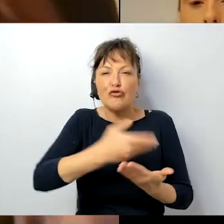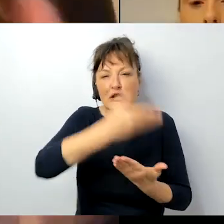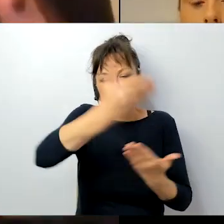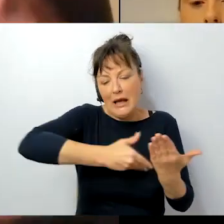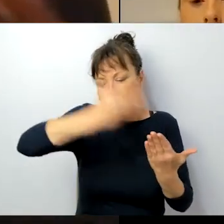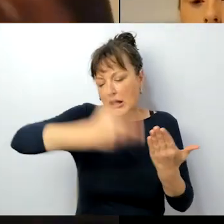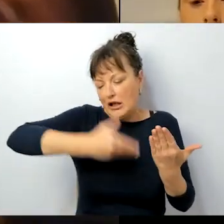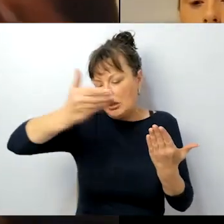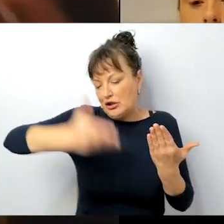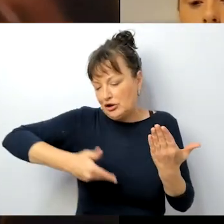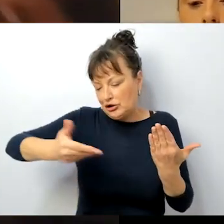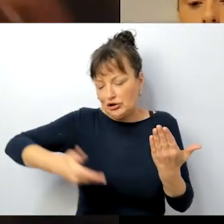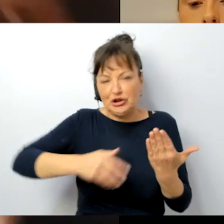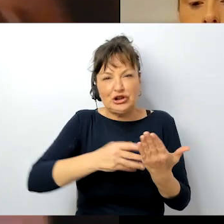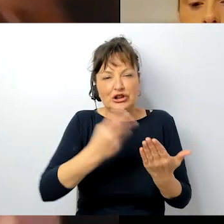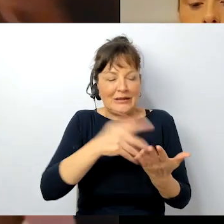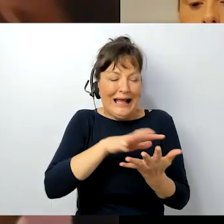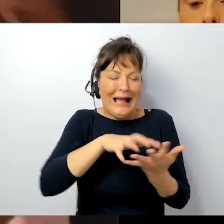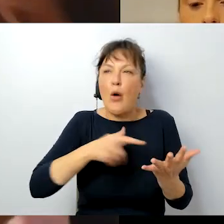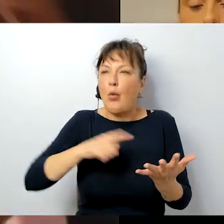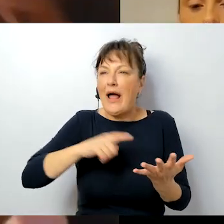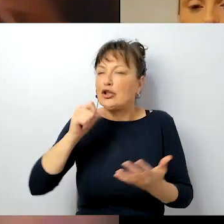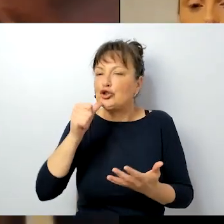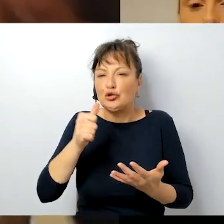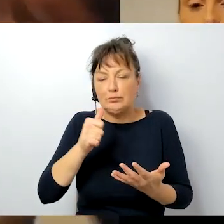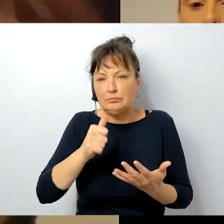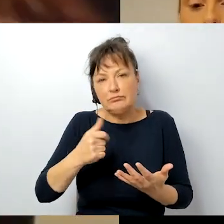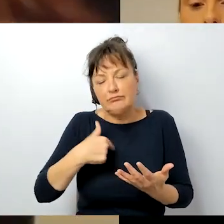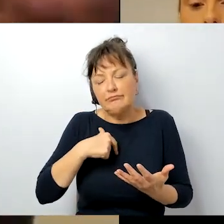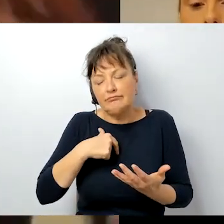if someone had written a three-page essay about why they should be hired and someone else has a